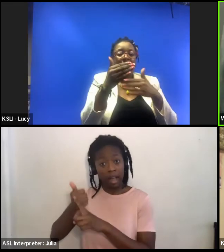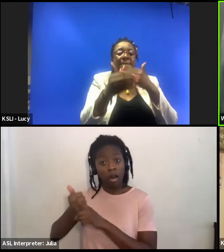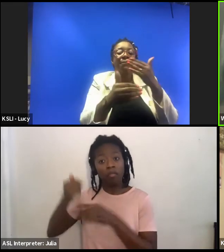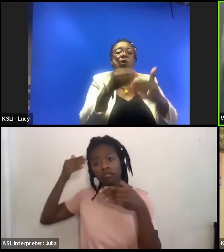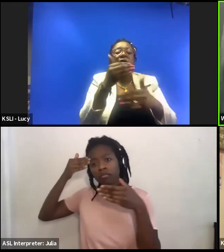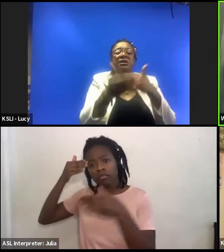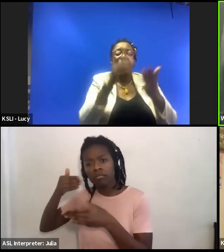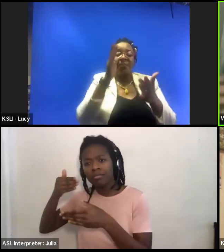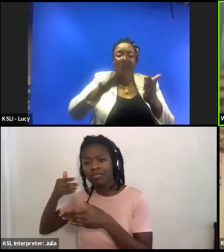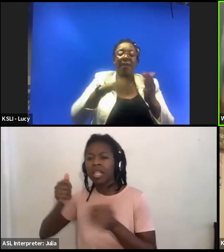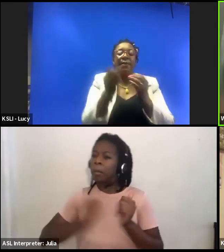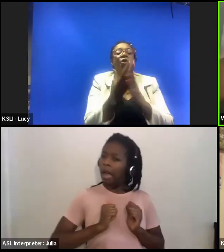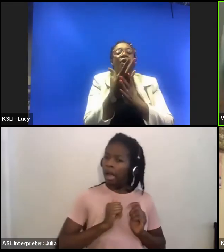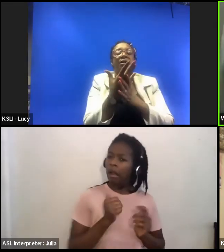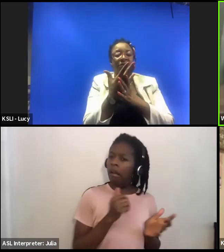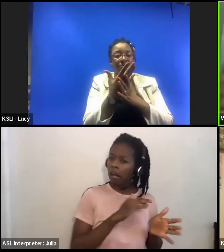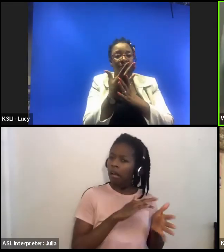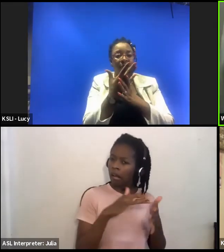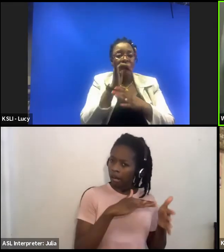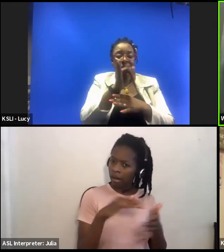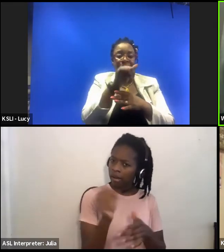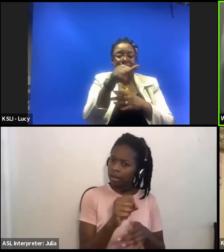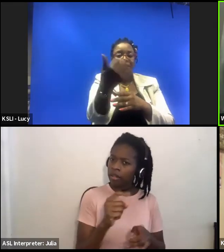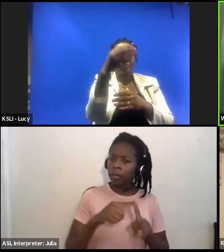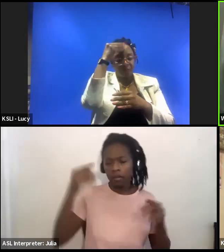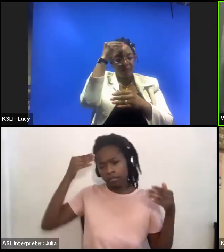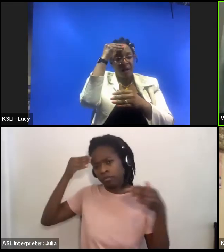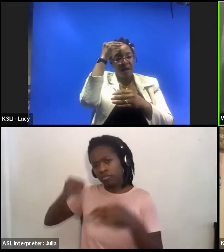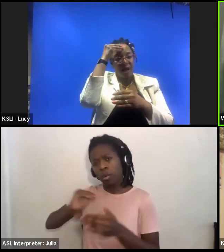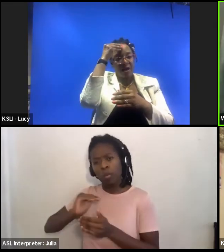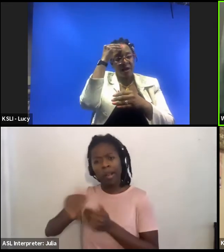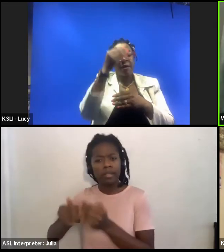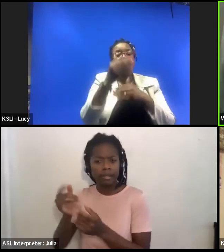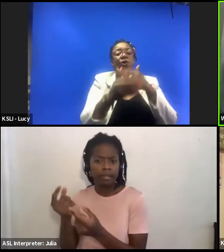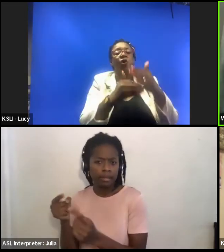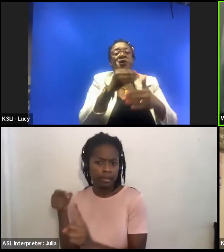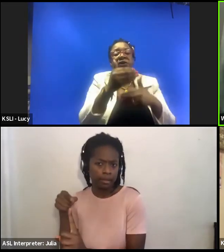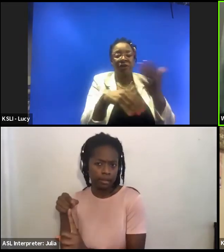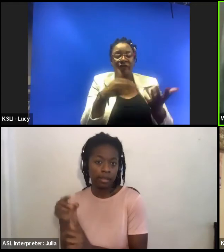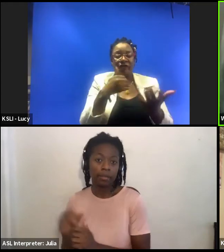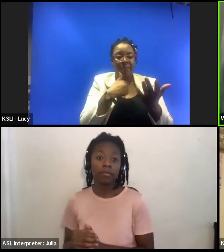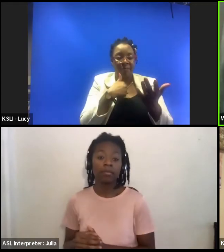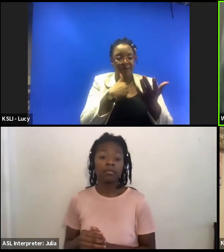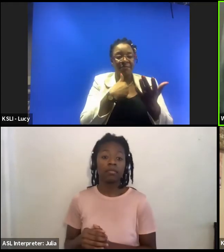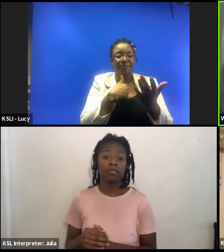It's a learning process for me too. If you'd have asked me this a year go